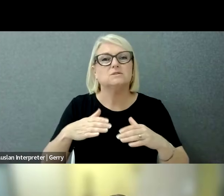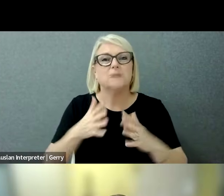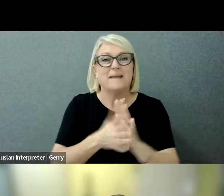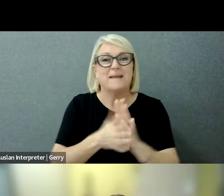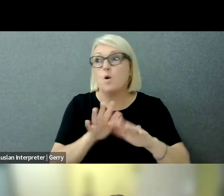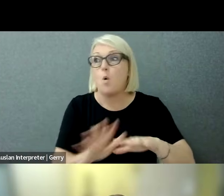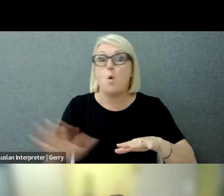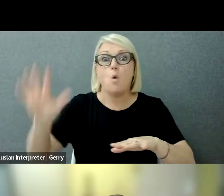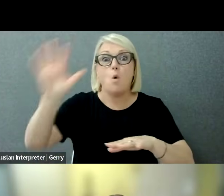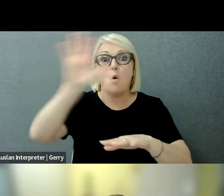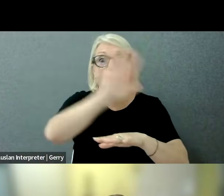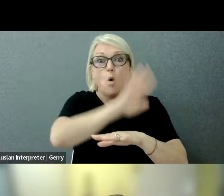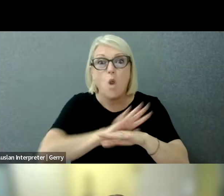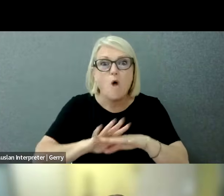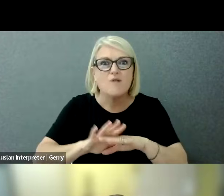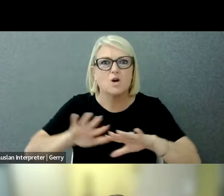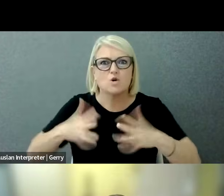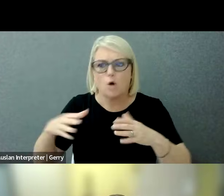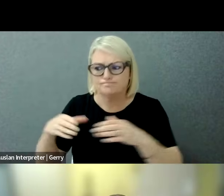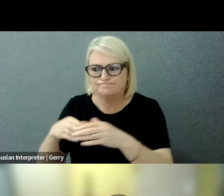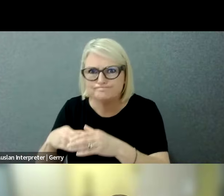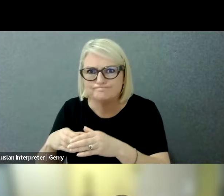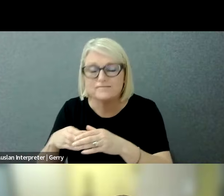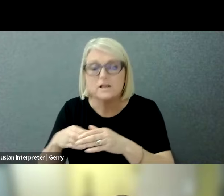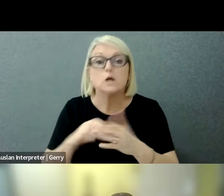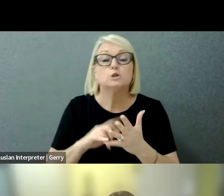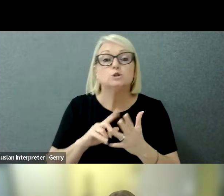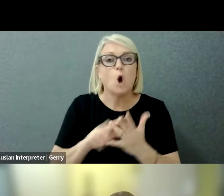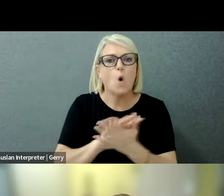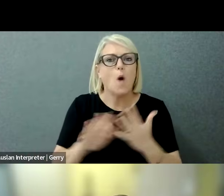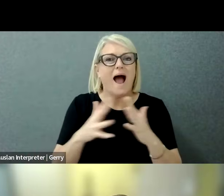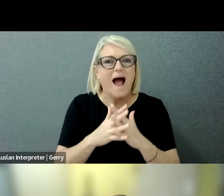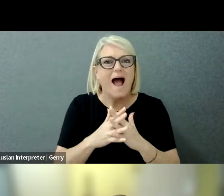are the new system functions or supports needed to create the capacity and coherence required to